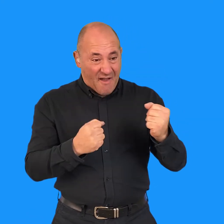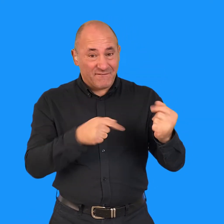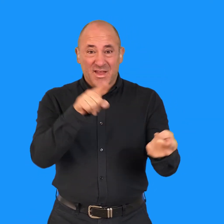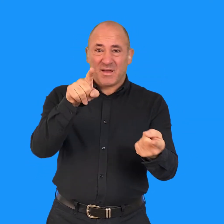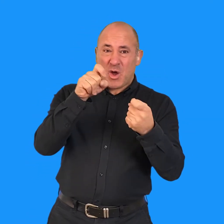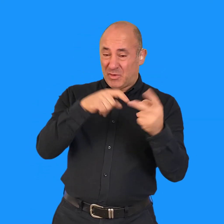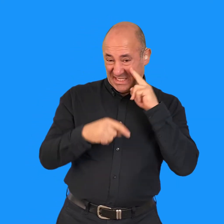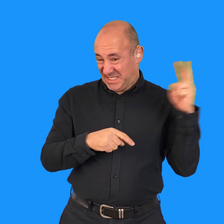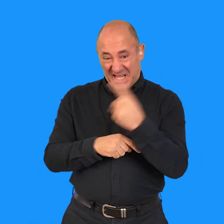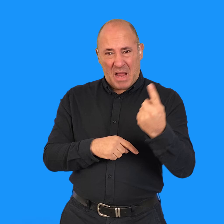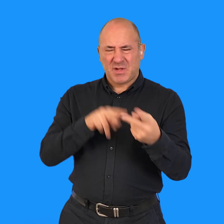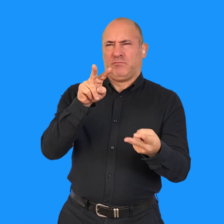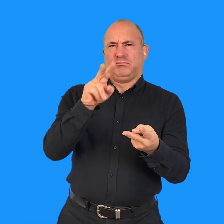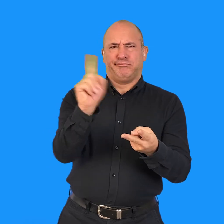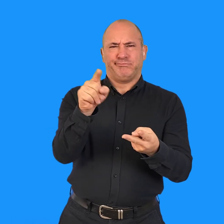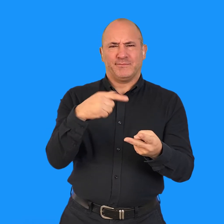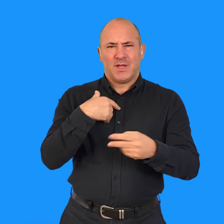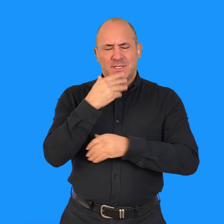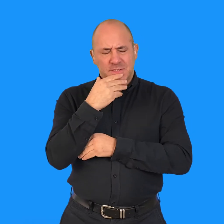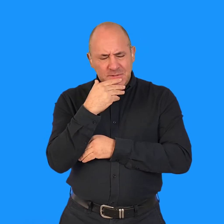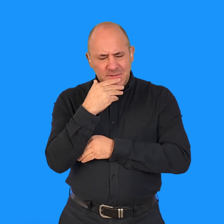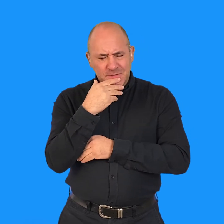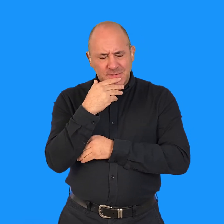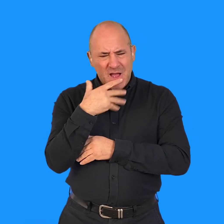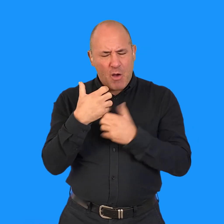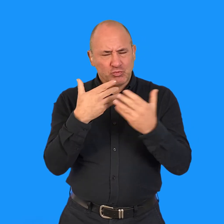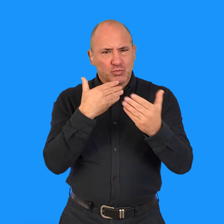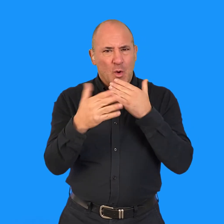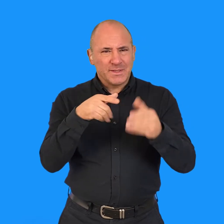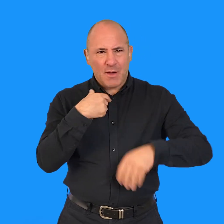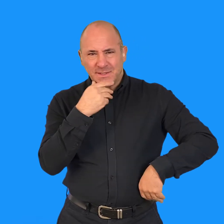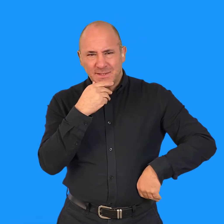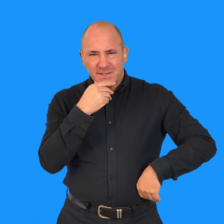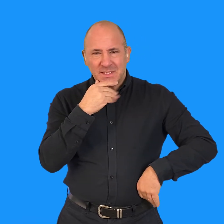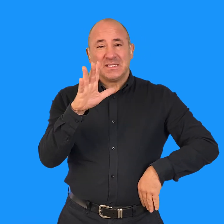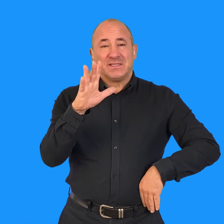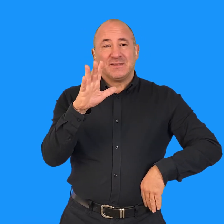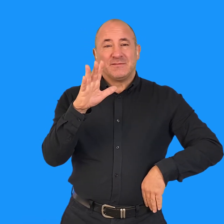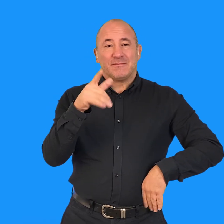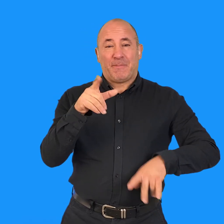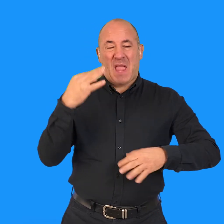So I was like, okay, how do I solve this? I just turned the actor upstage,